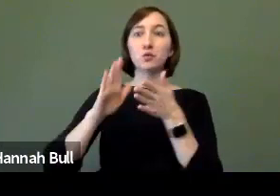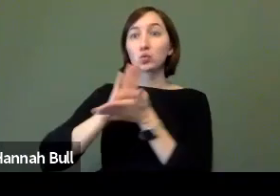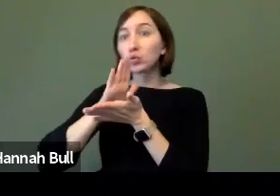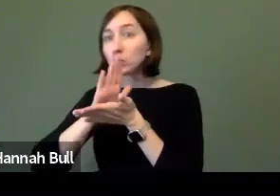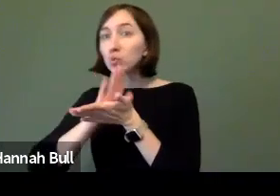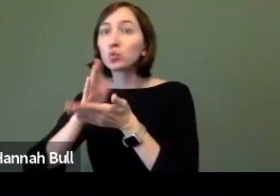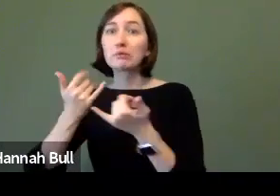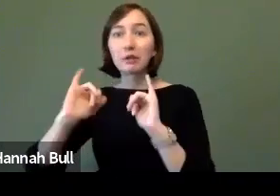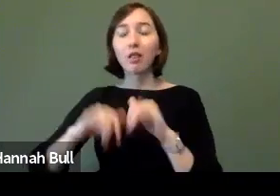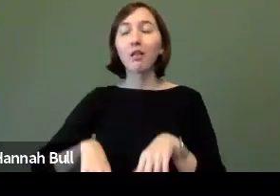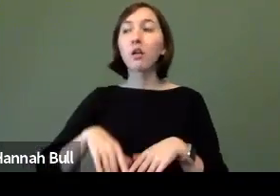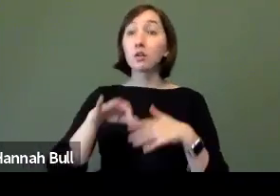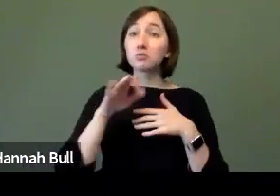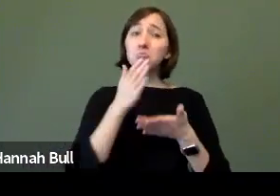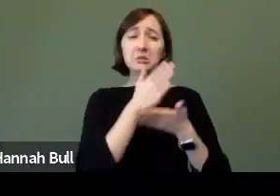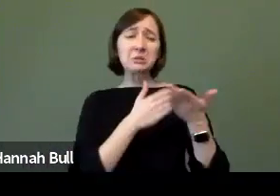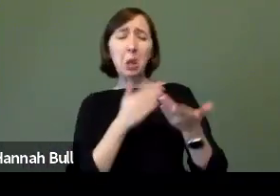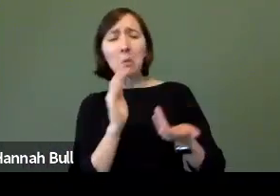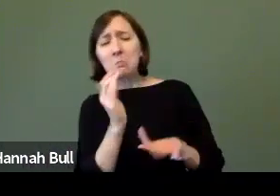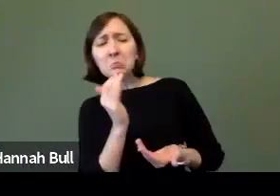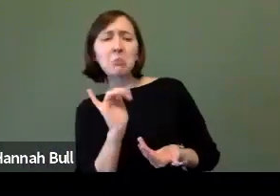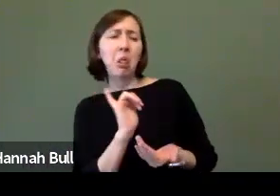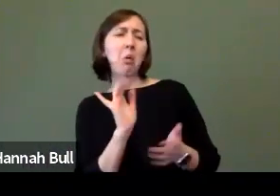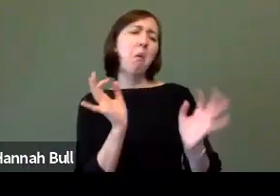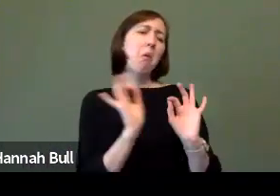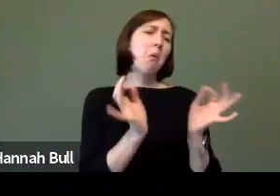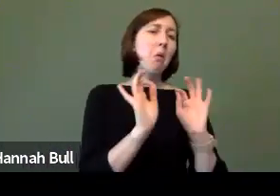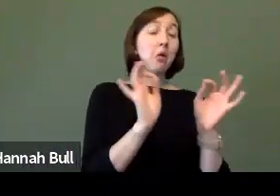it's the impact that they have on your daily life. So be mindful of these things.